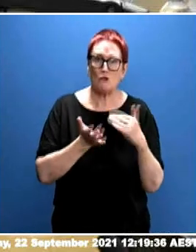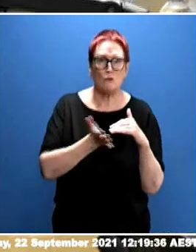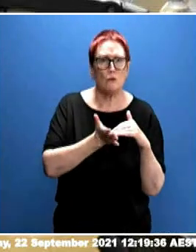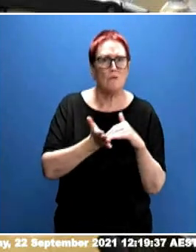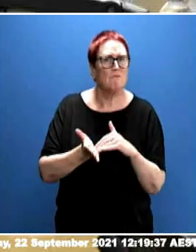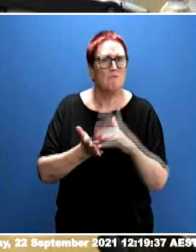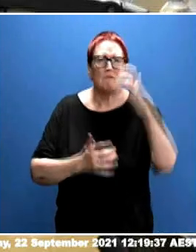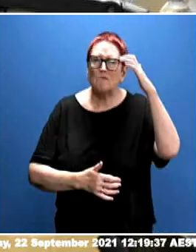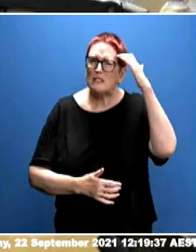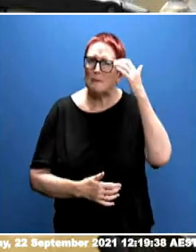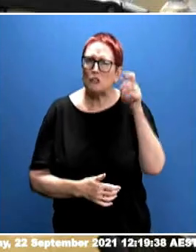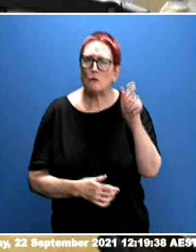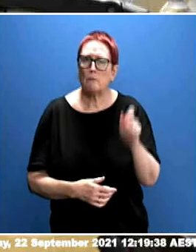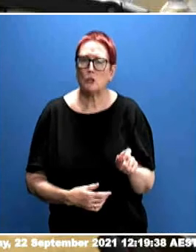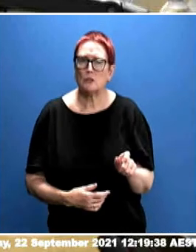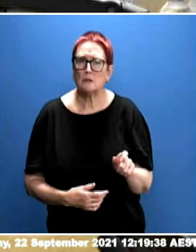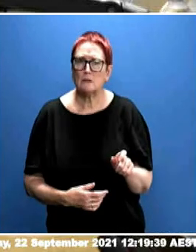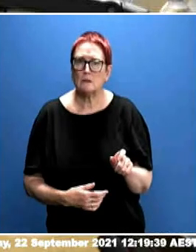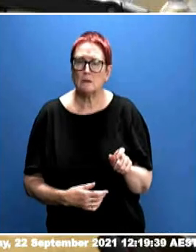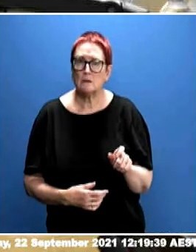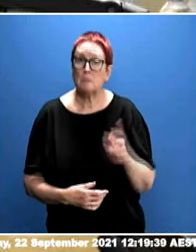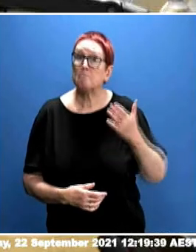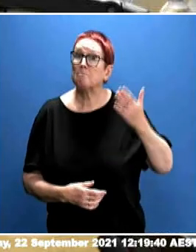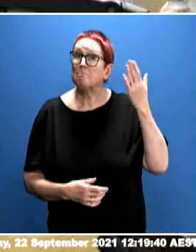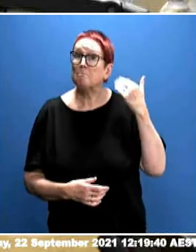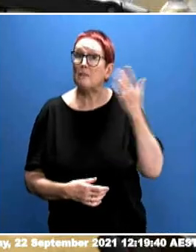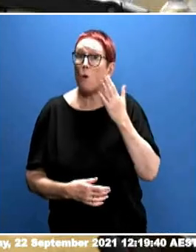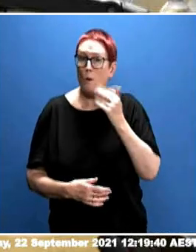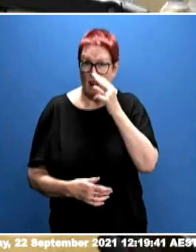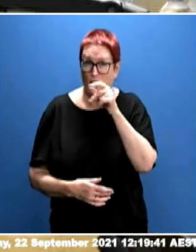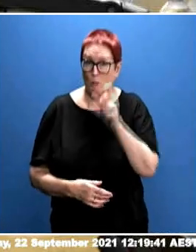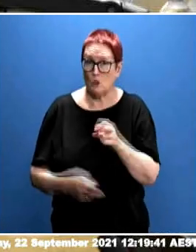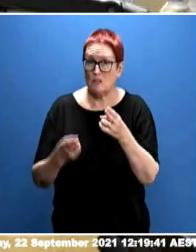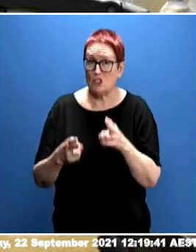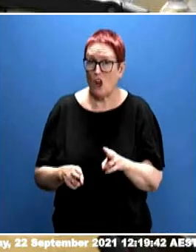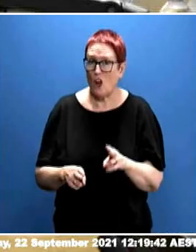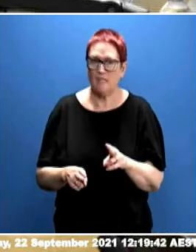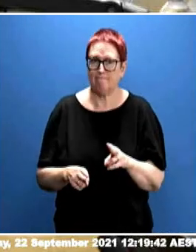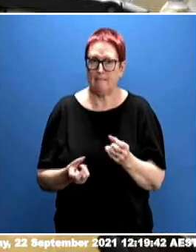And at the time, as I understand it, there wasn't a position for that